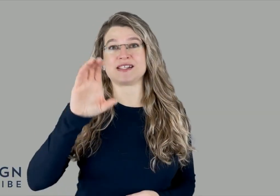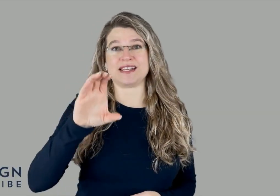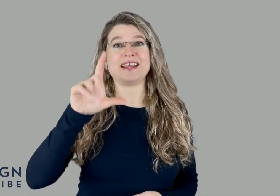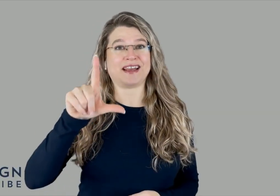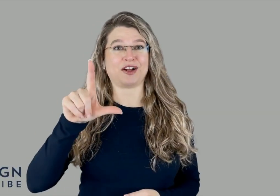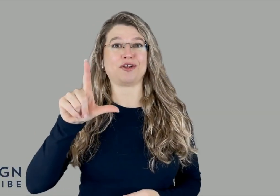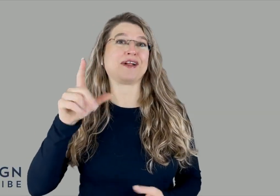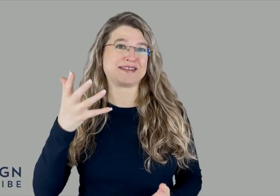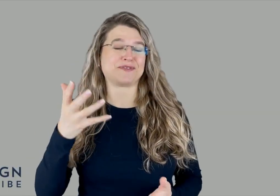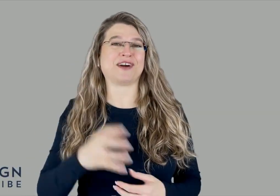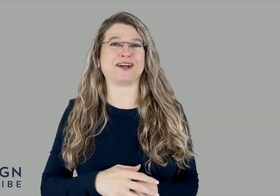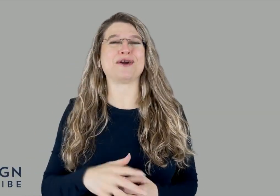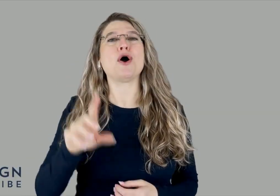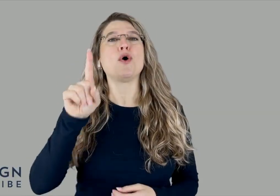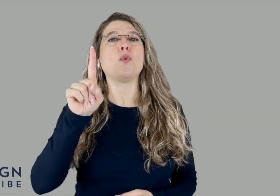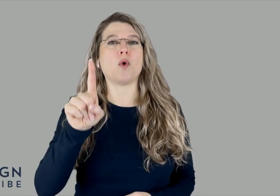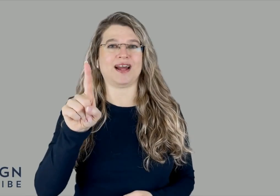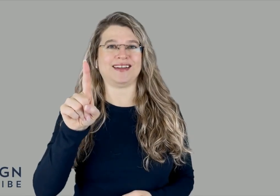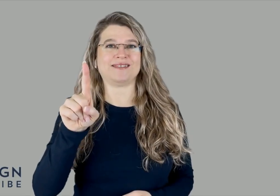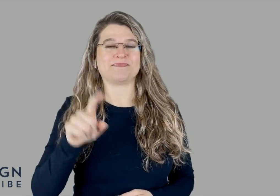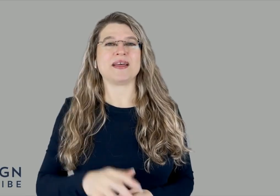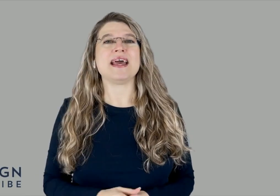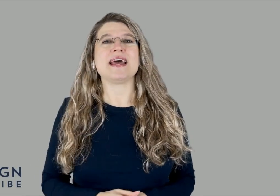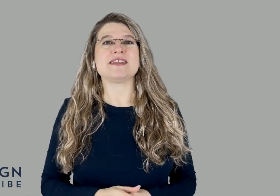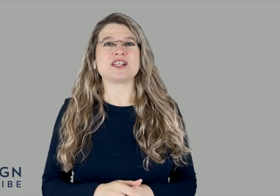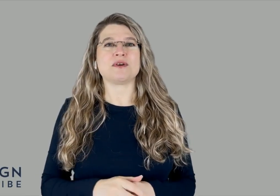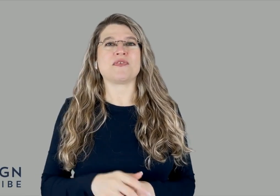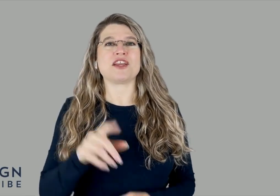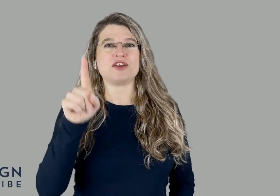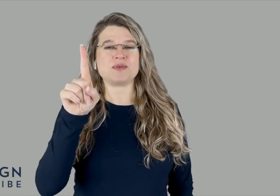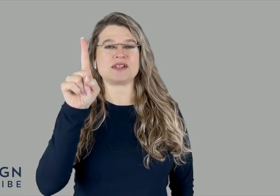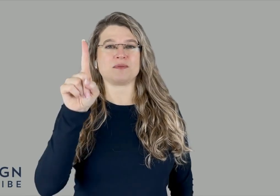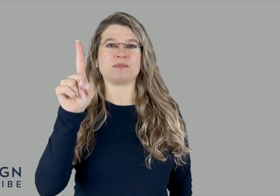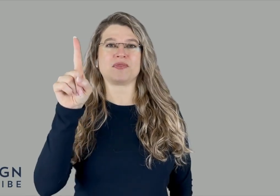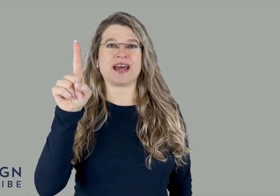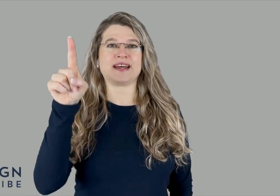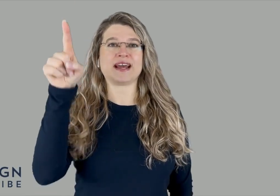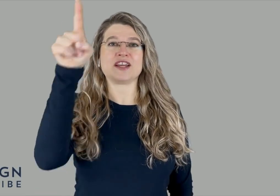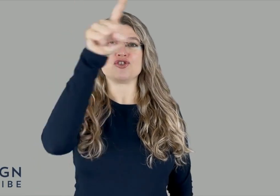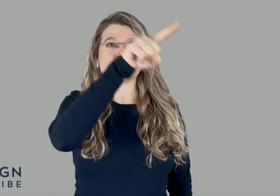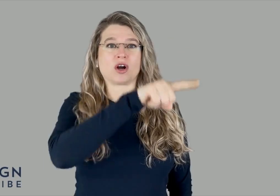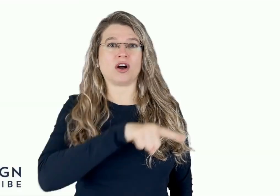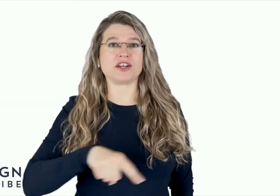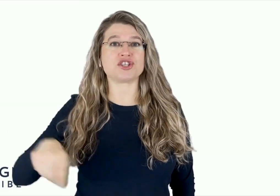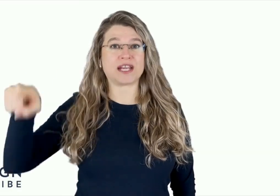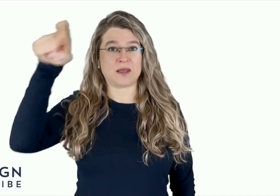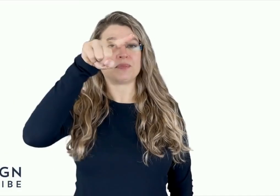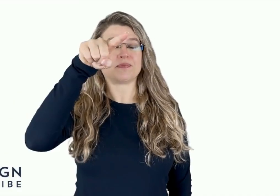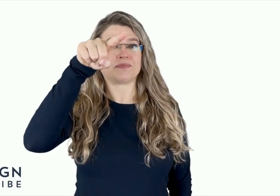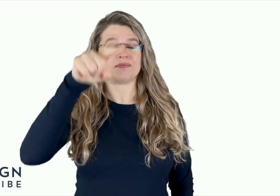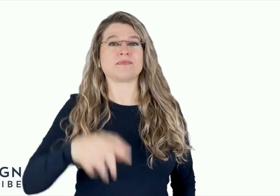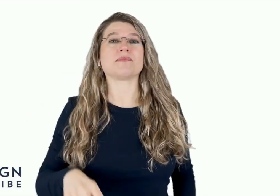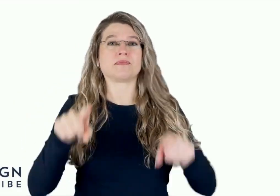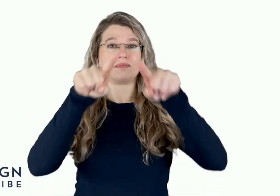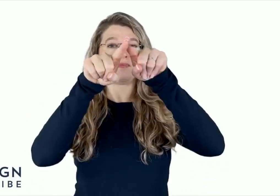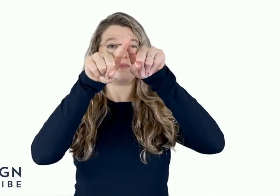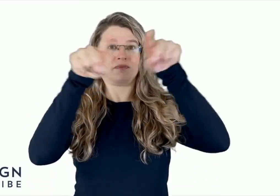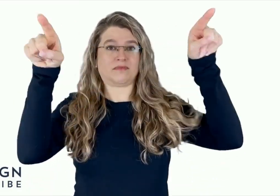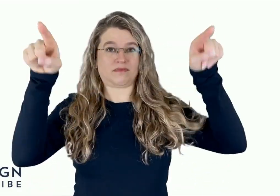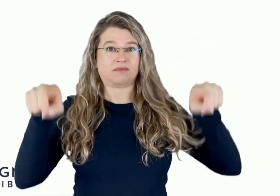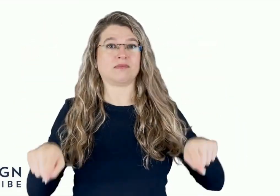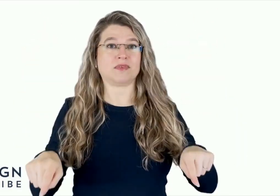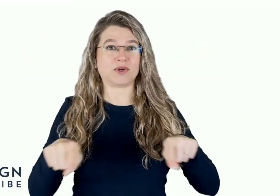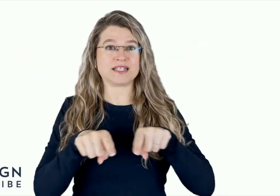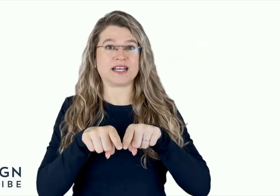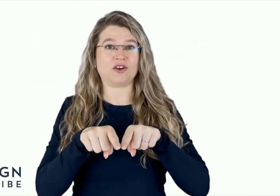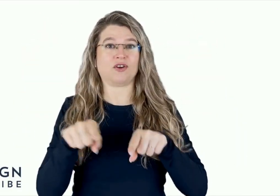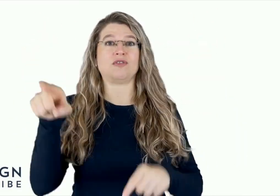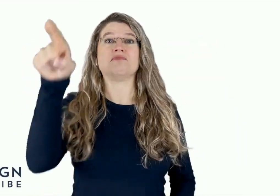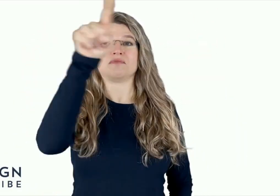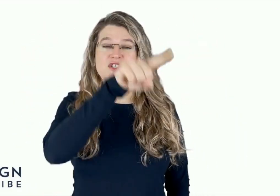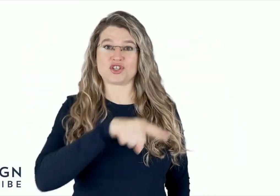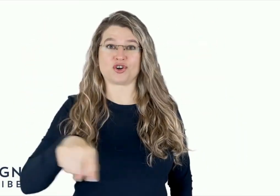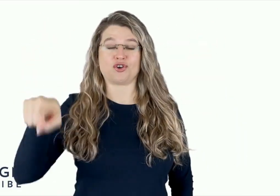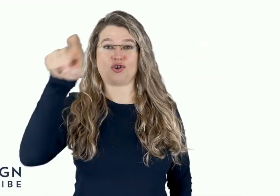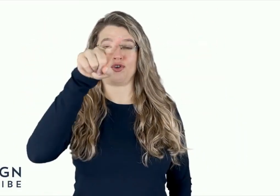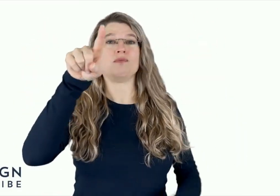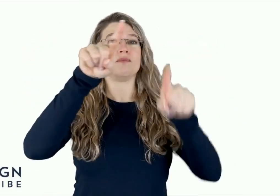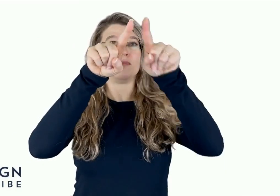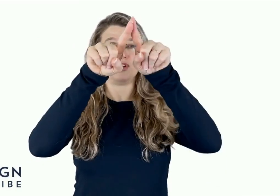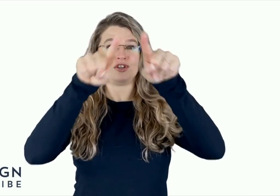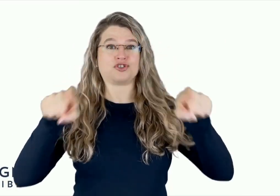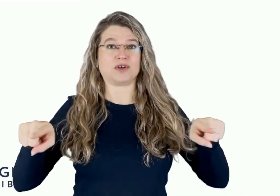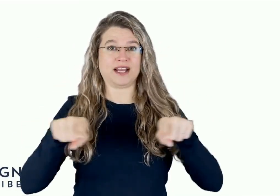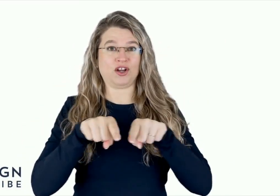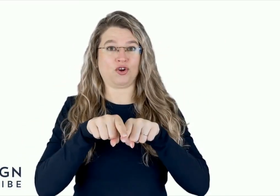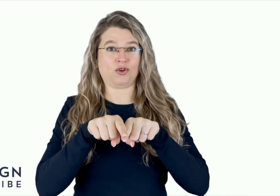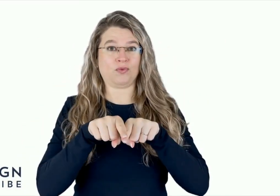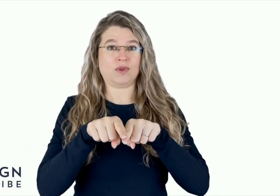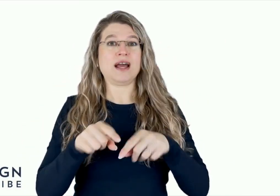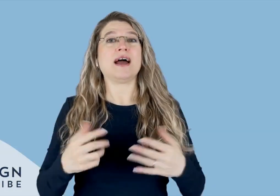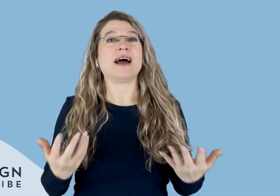CL classifier 1. And so if I use that, I can draw a shape, rectangle, circle, triangle.